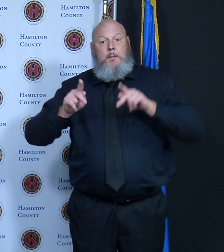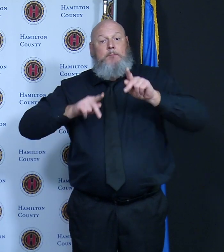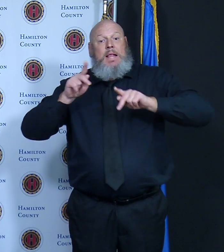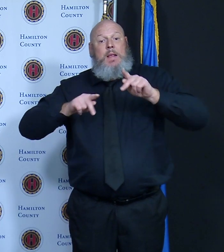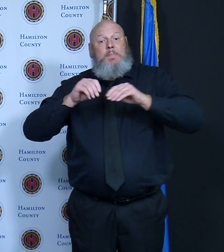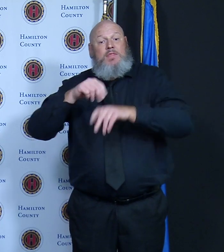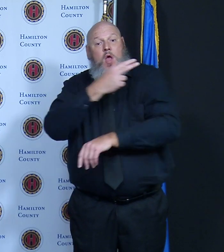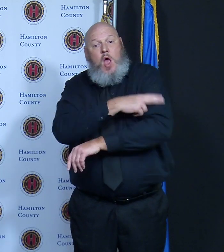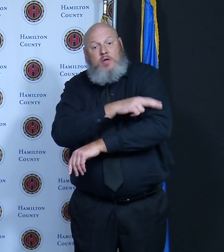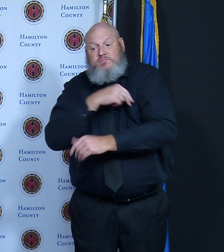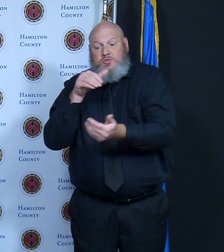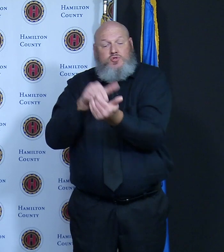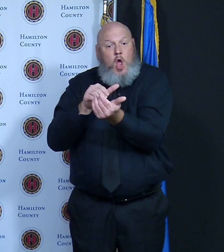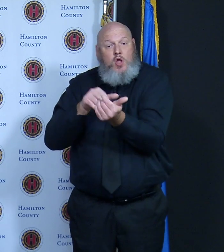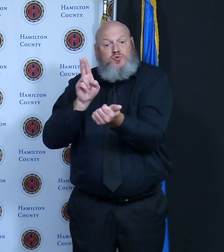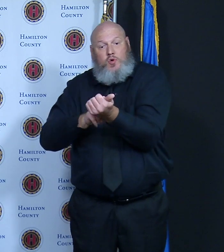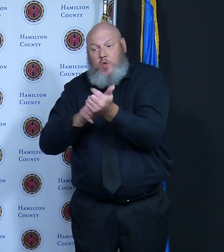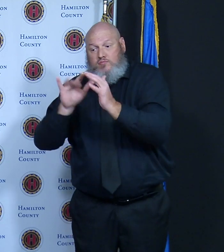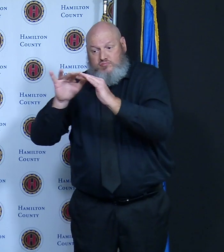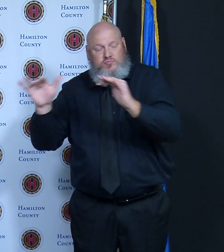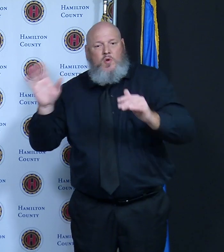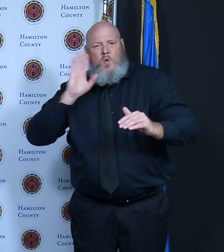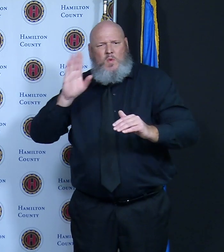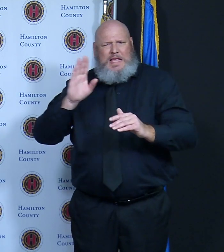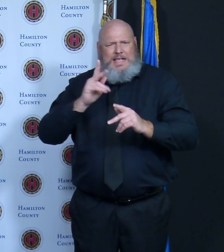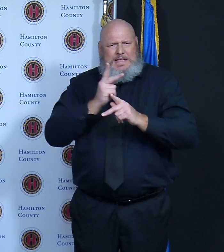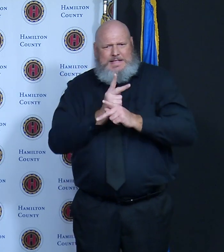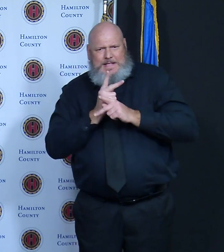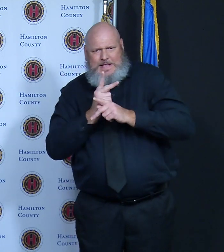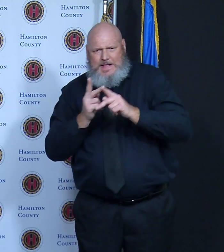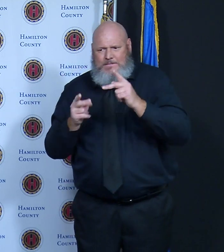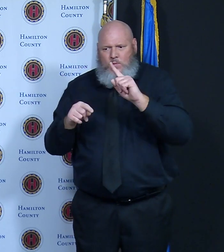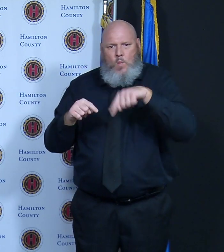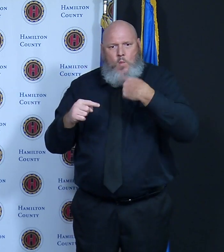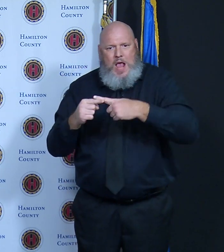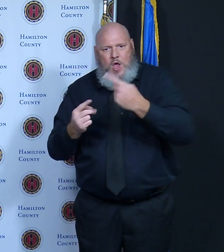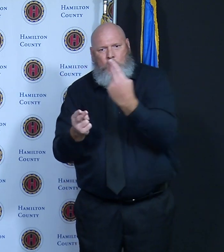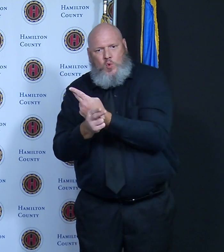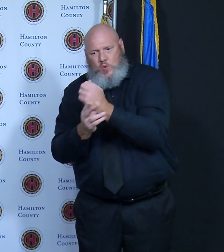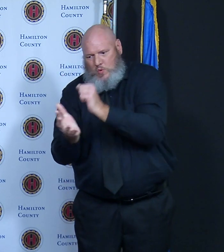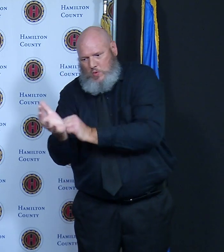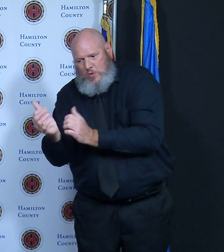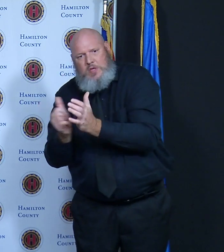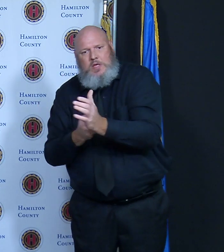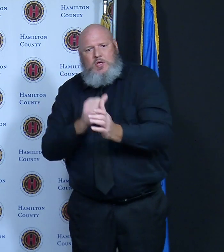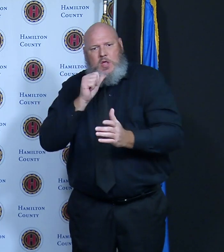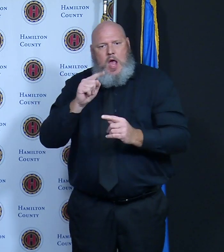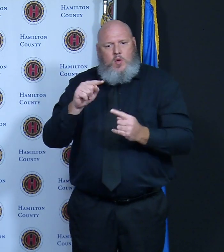pipeline going again and then so that is the immediate future so we do have some